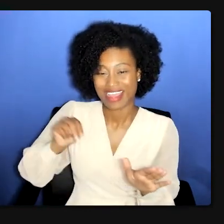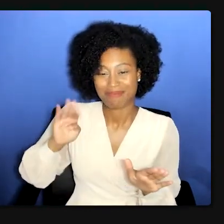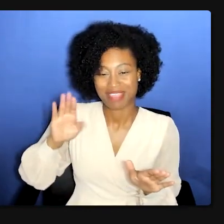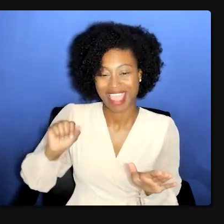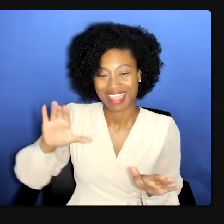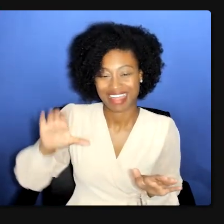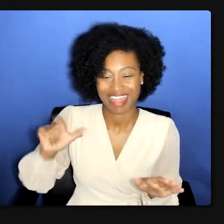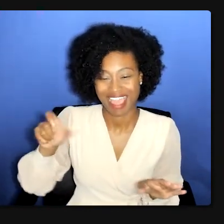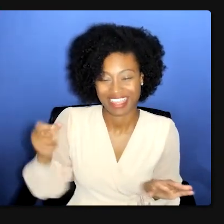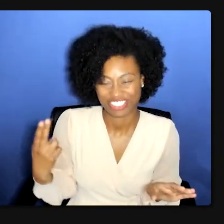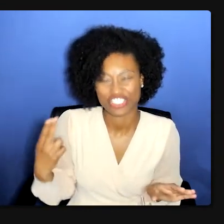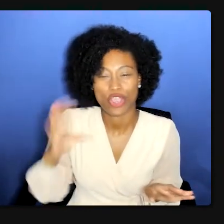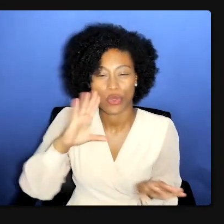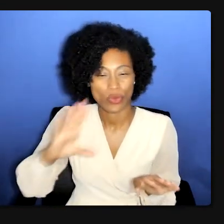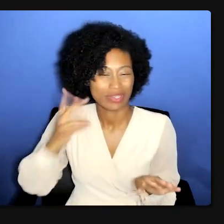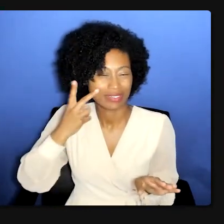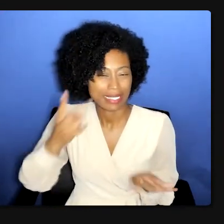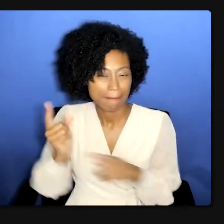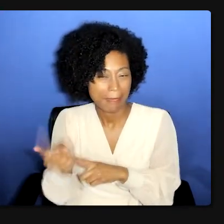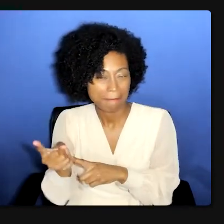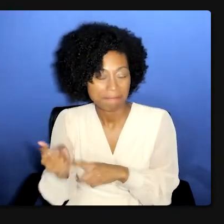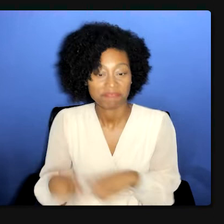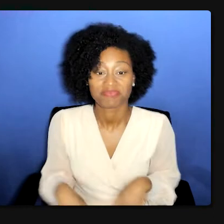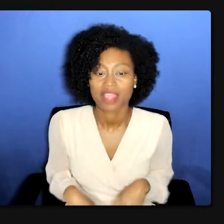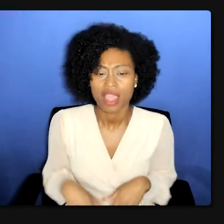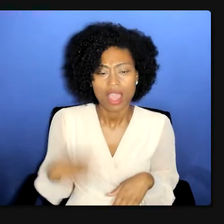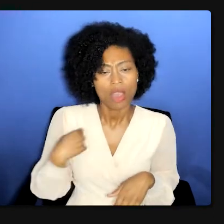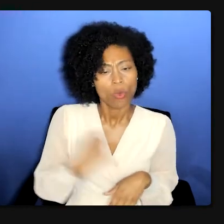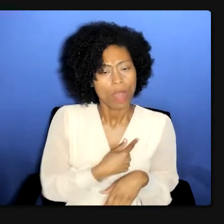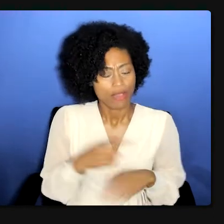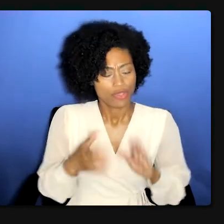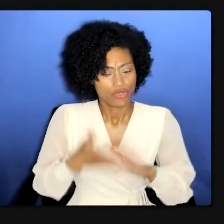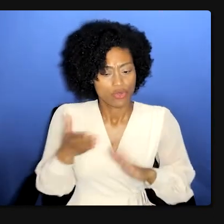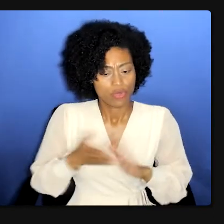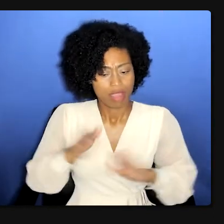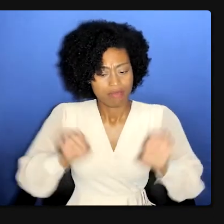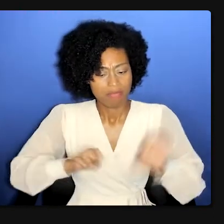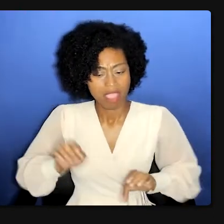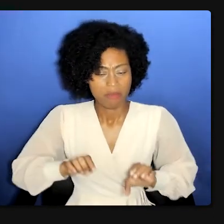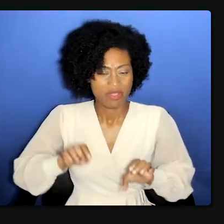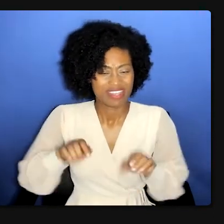we ran on NBA Clash, so let's get into it. So why we run A/B tests at Nifty.